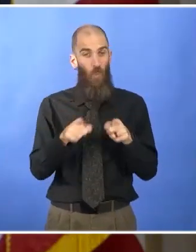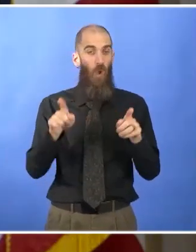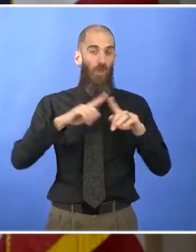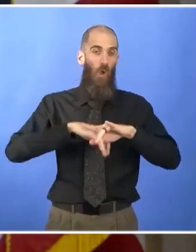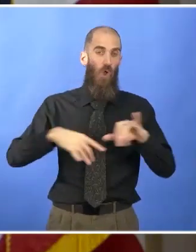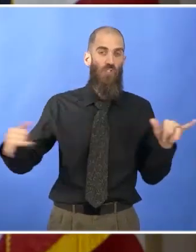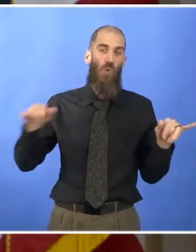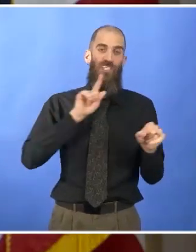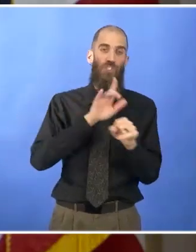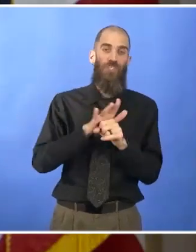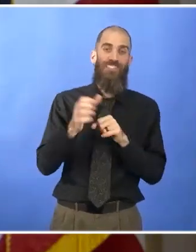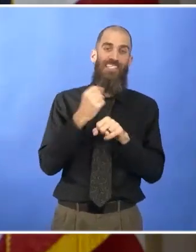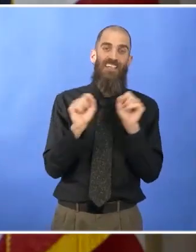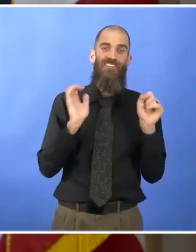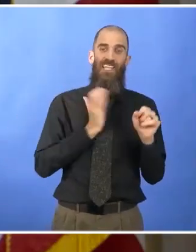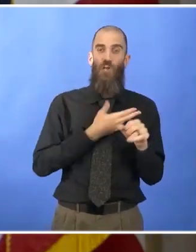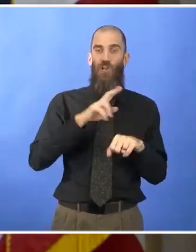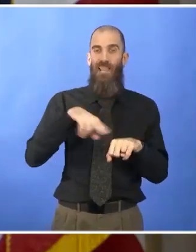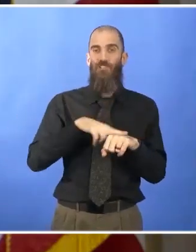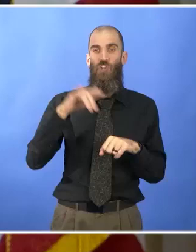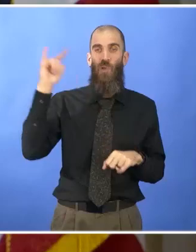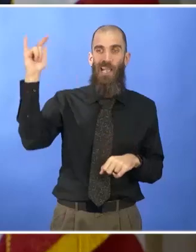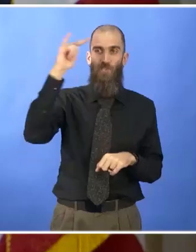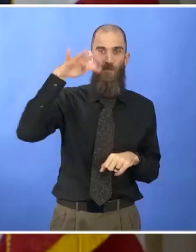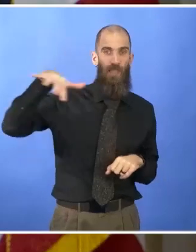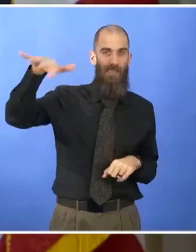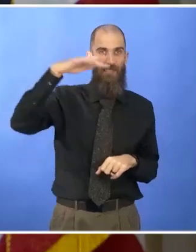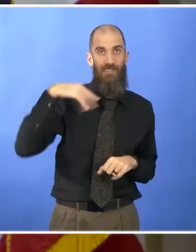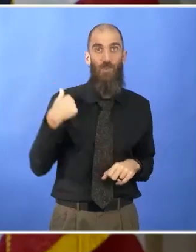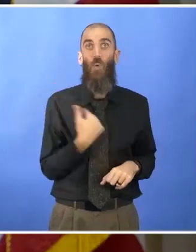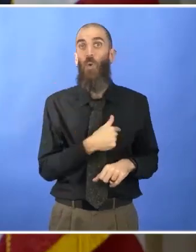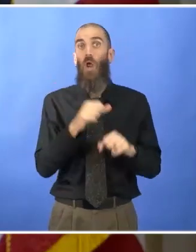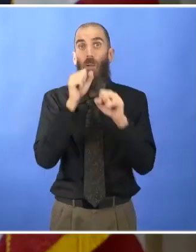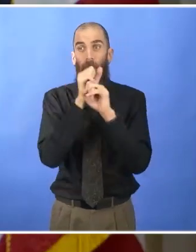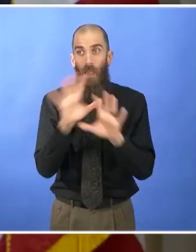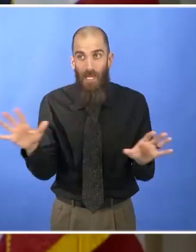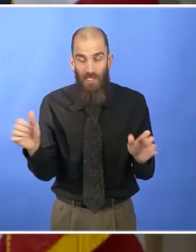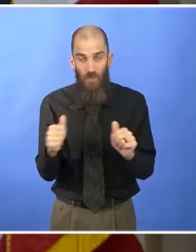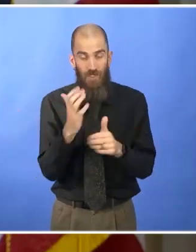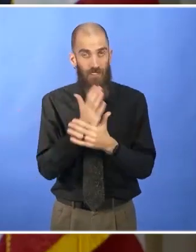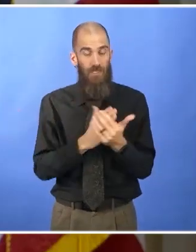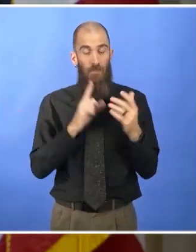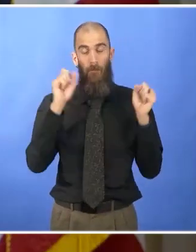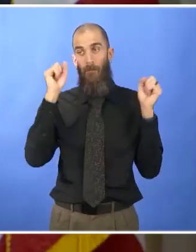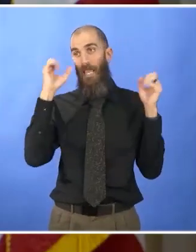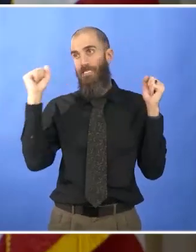REMARKABLE, TALENTED STAFF. WE ARE GOING TO RECOGNIZED SOME